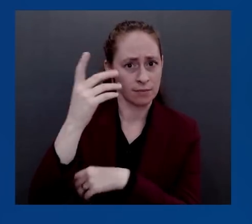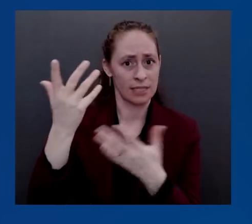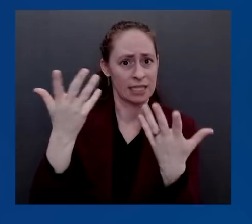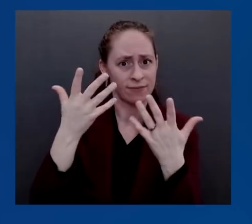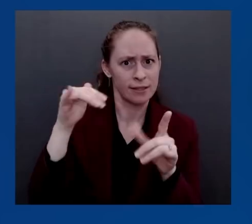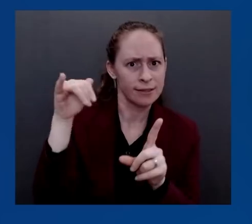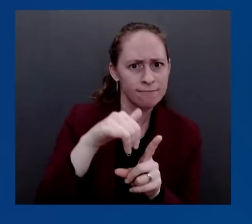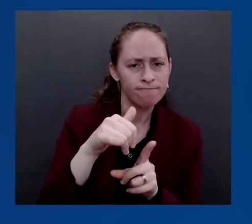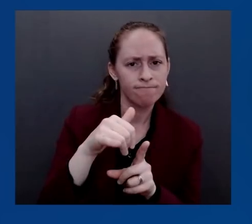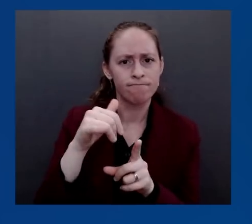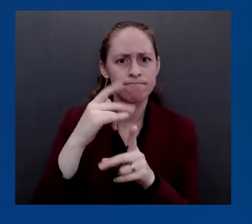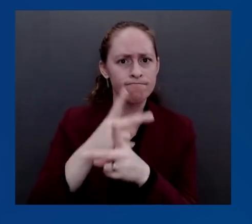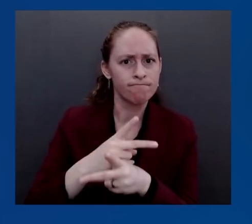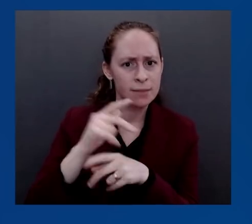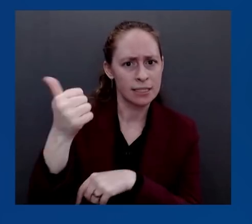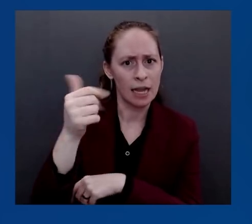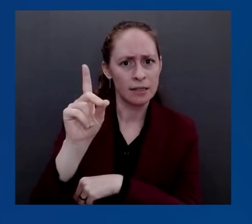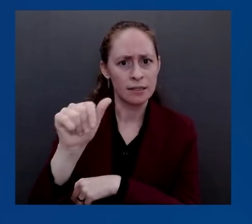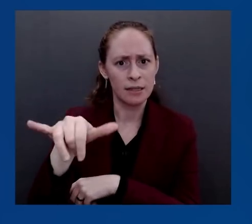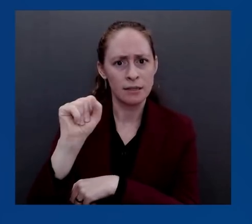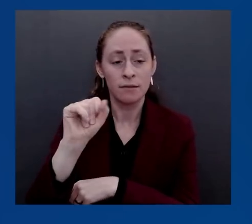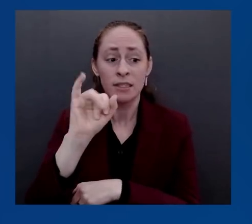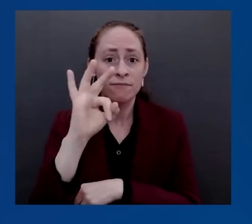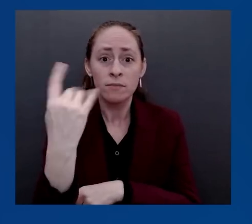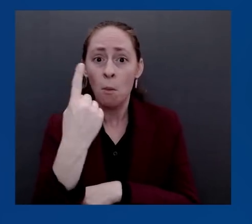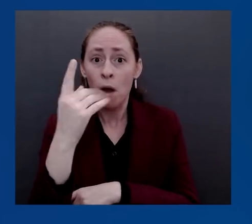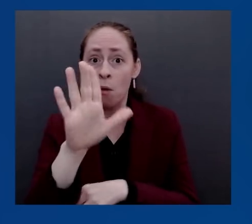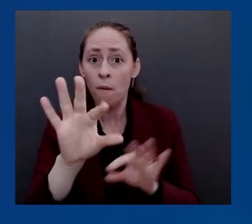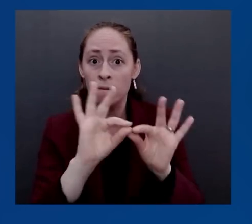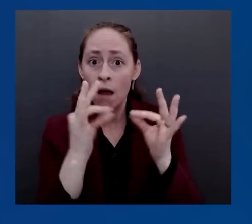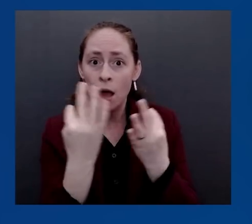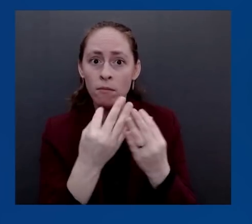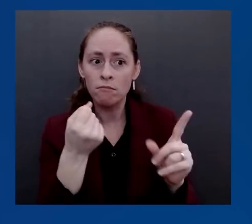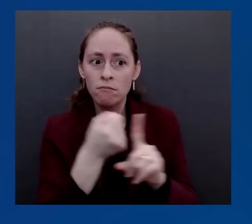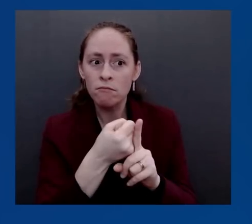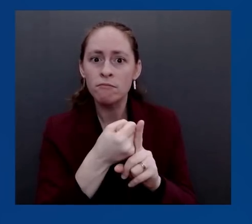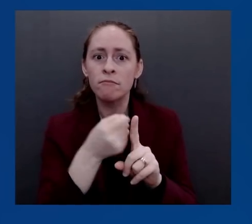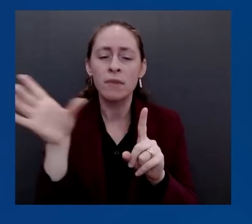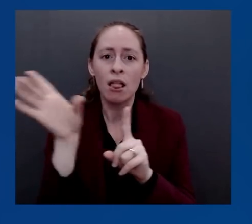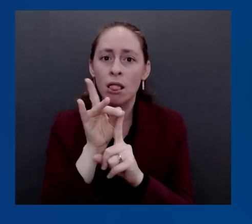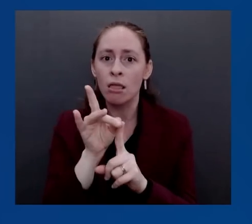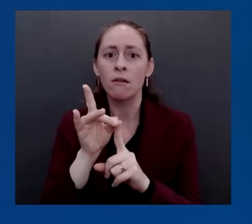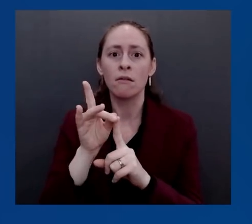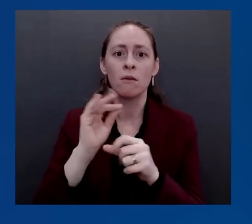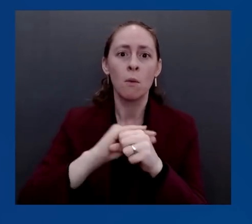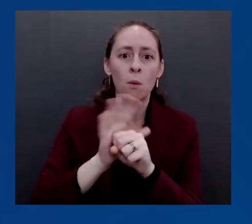I know that everyone is anxious to move beyond this pandemic and some of the ways we have had to change the way